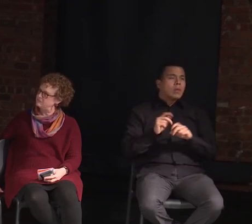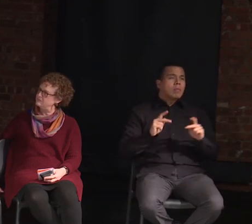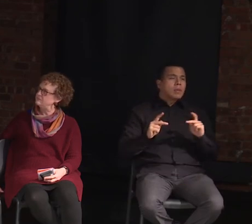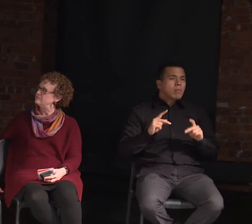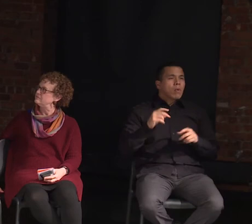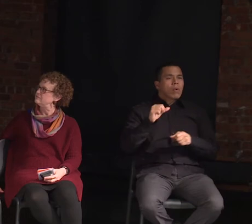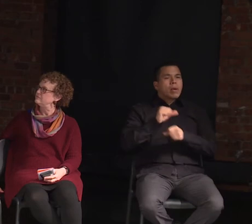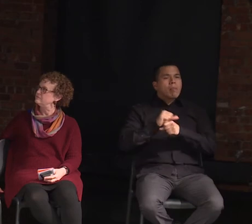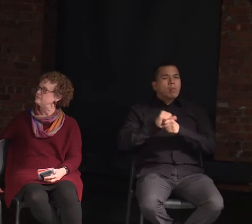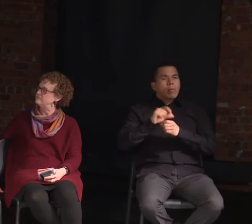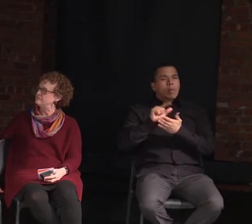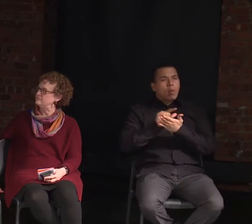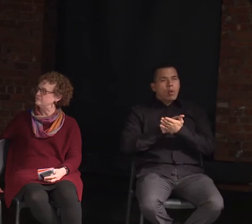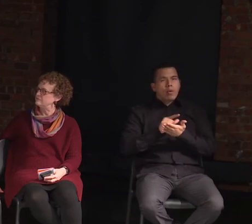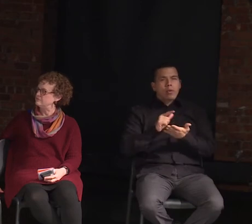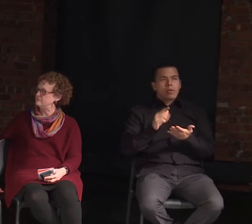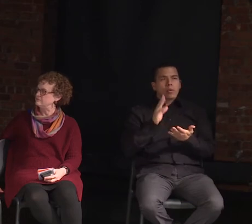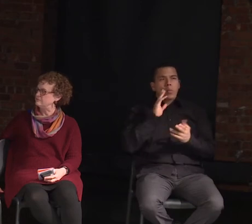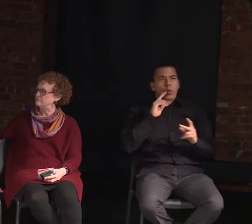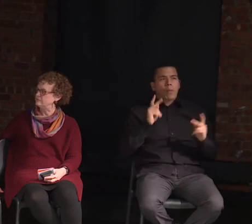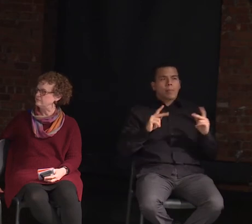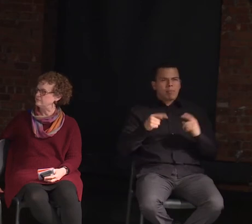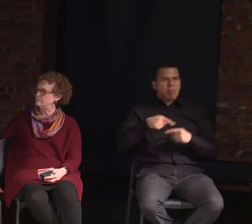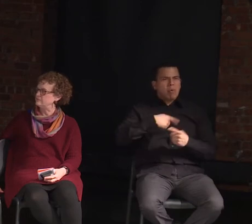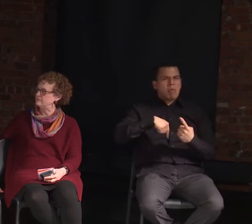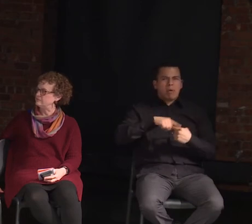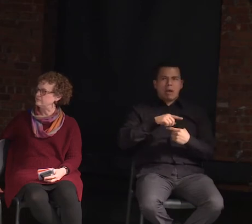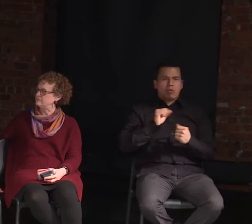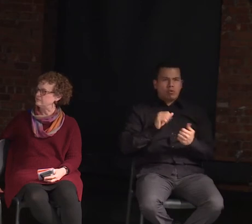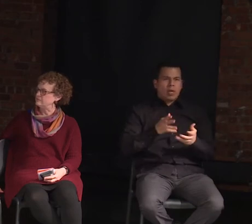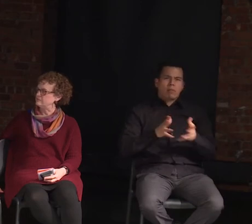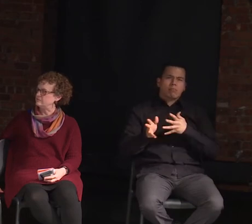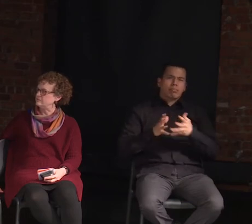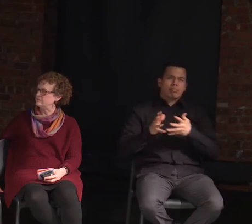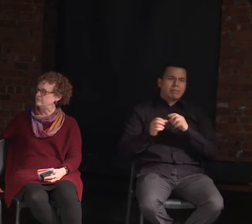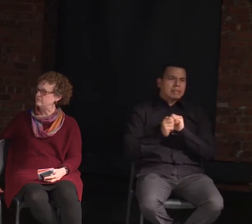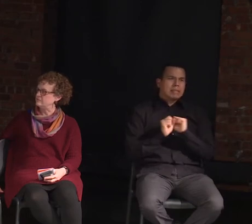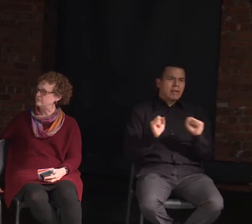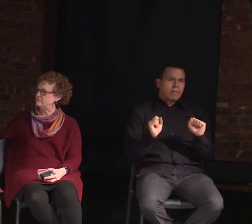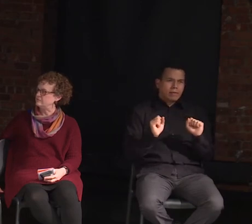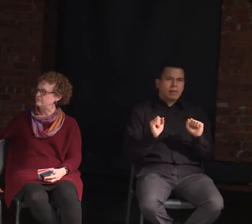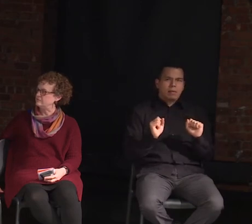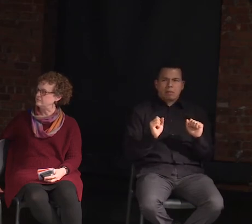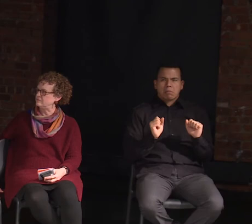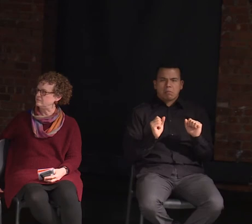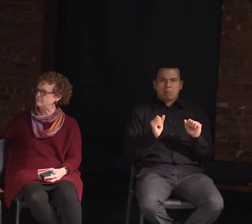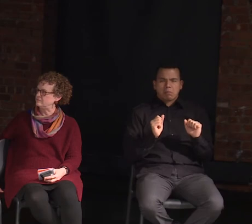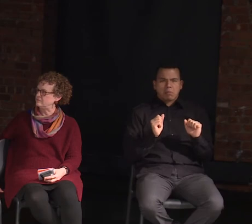It's going to be an environment which people will be able to talk hopefully safely and not with repercussions, et cetera.